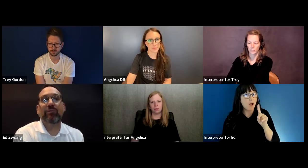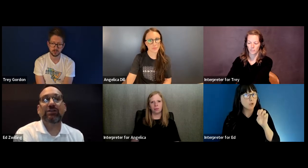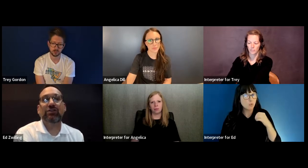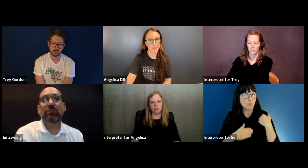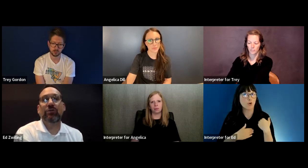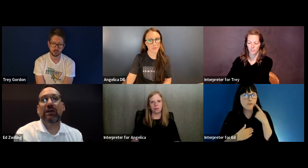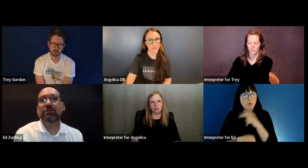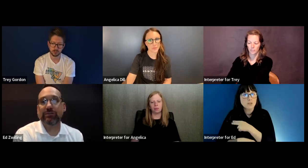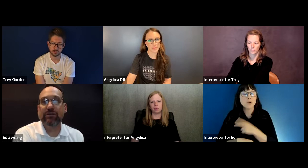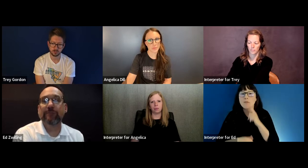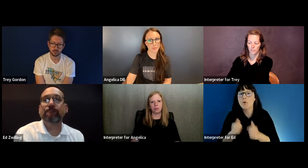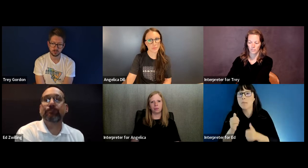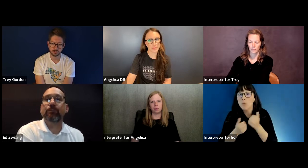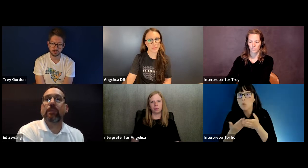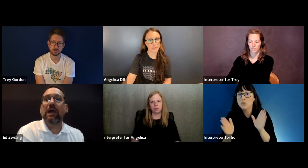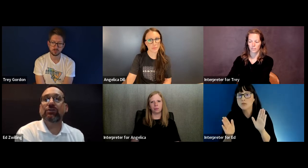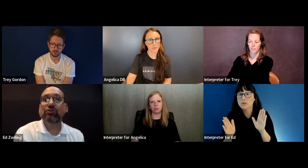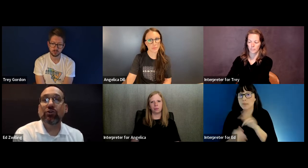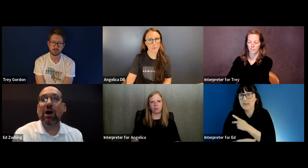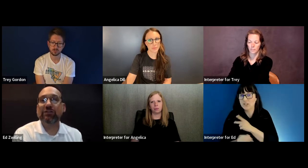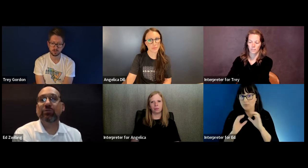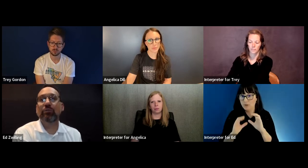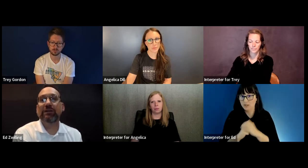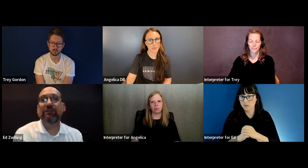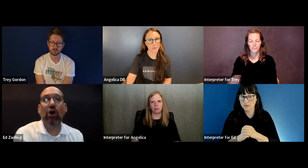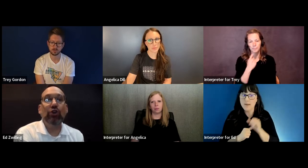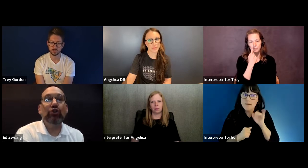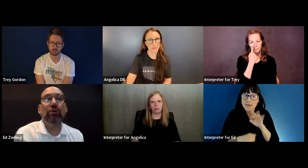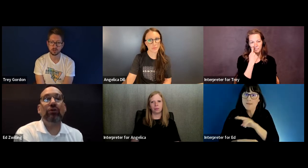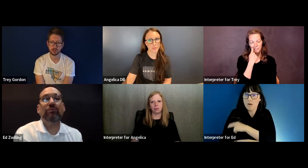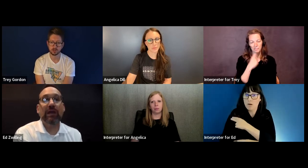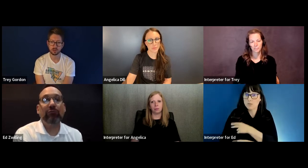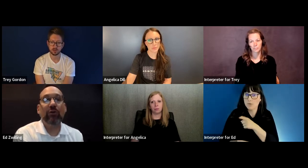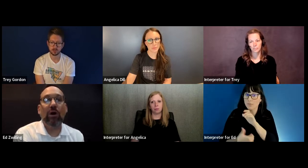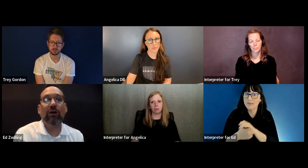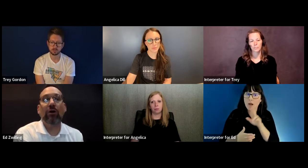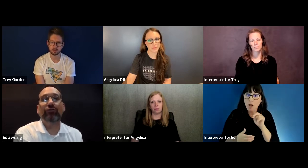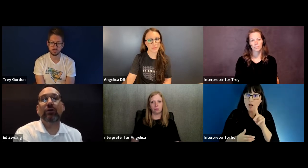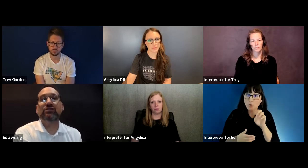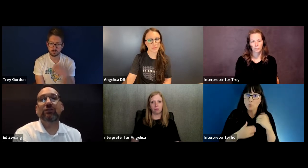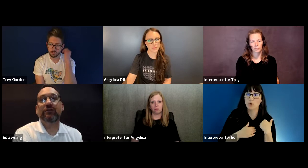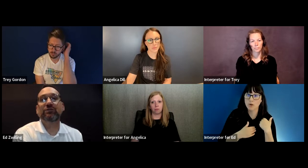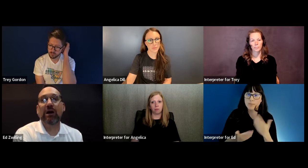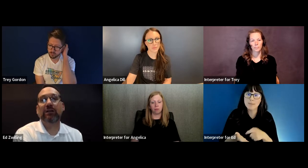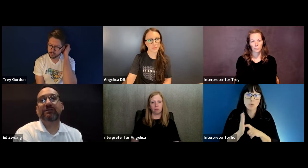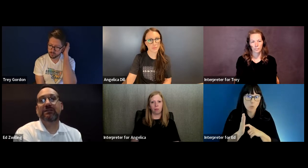patient communications and should hospital believe undue burden may require alteration of this policy